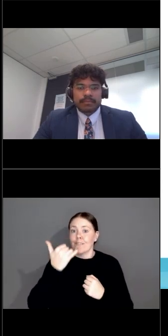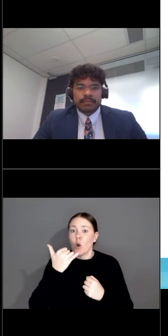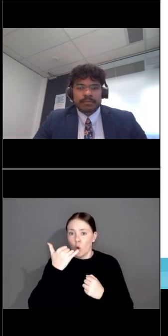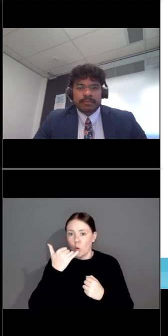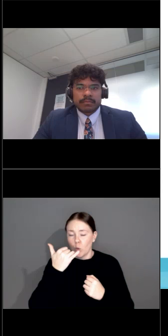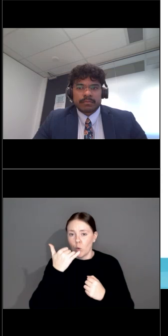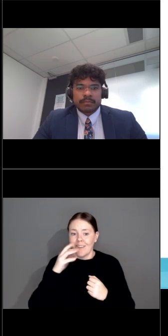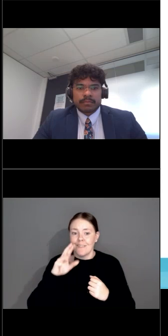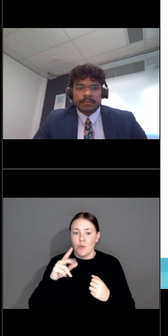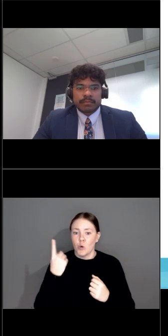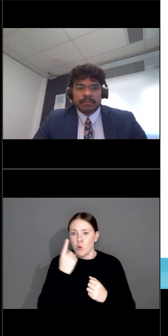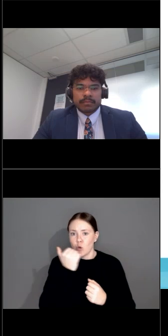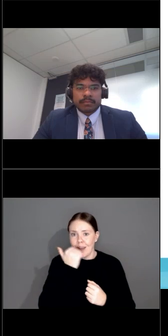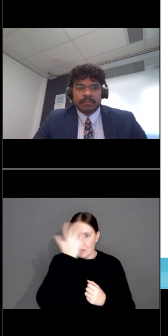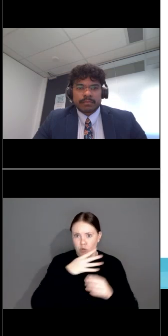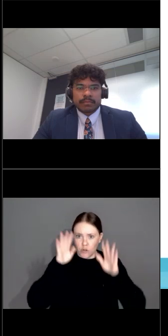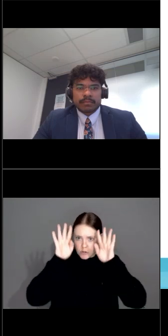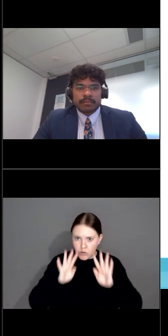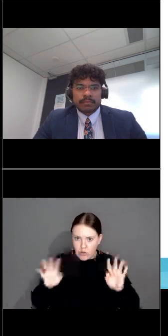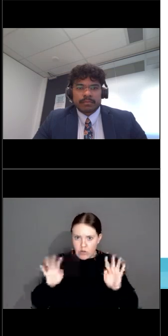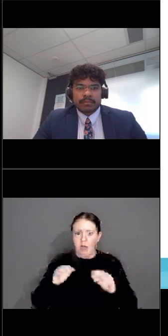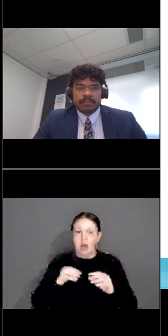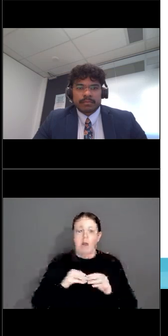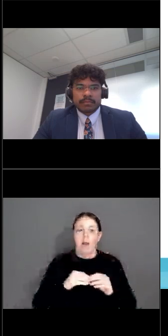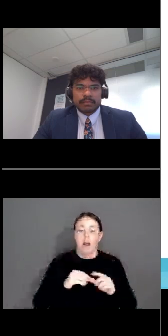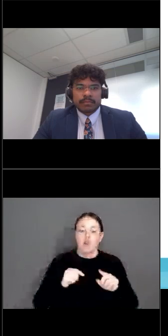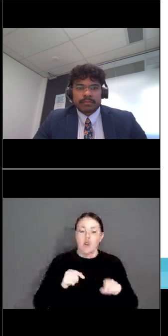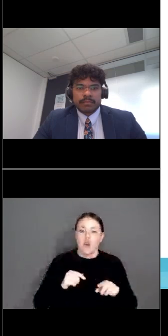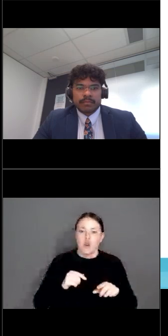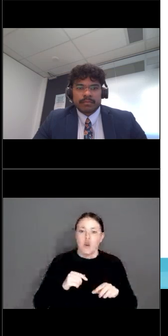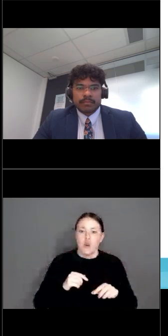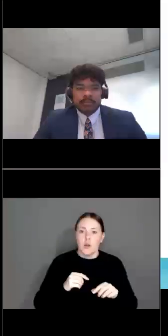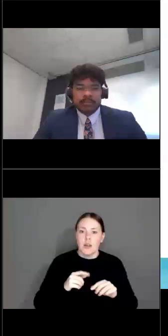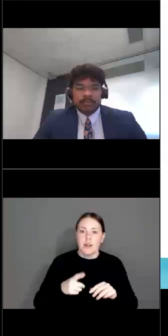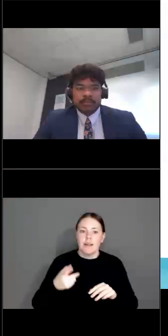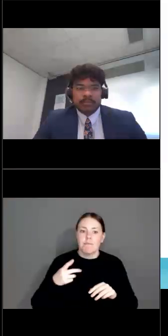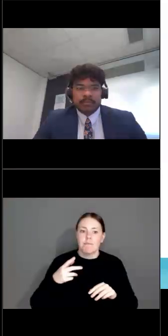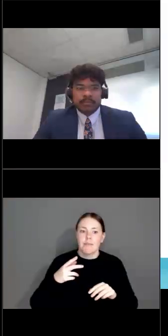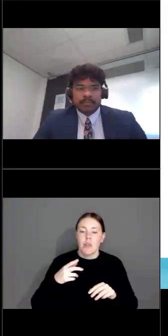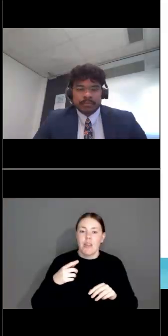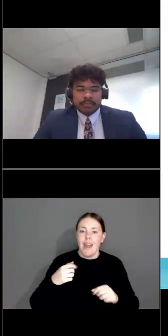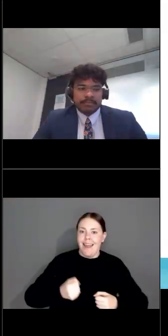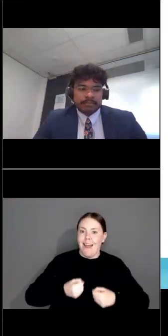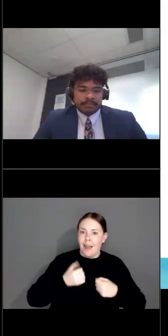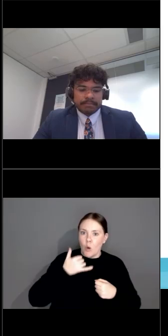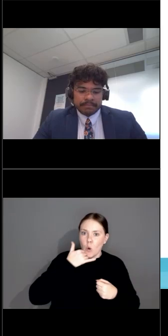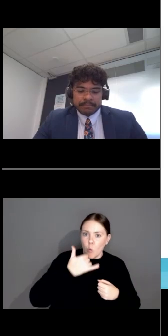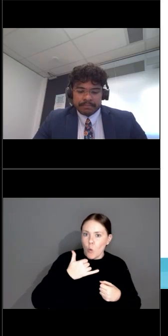those calls are answered as a priority in our call okay so please um get clients to call that number